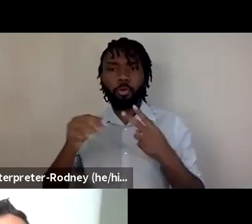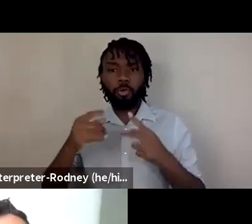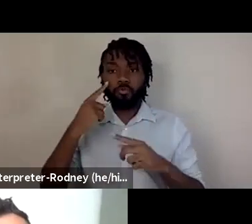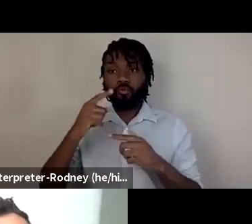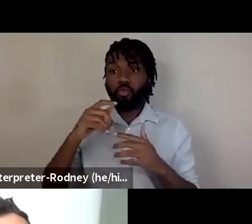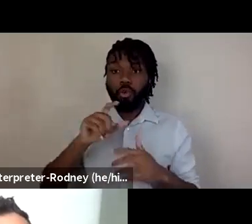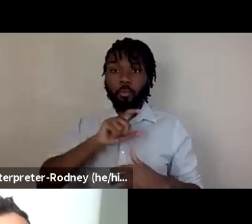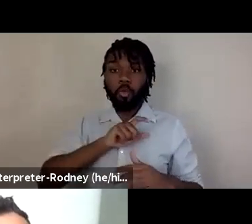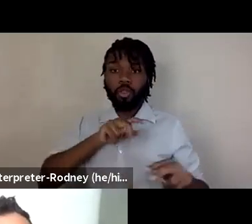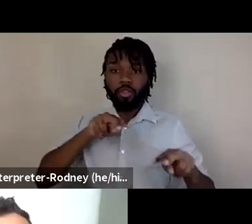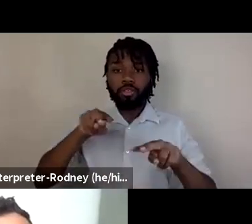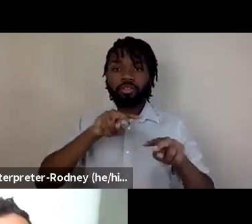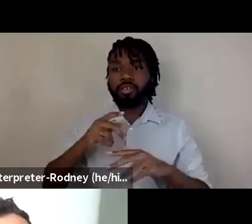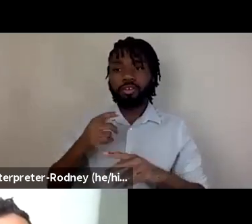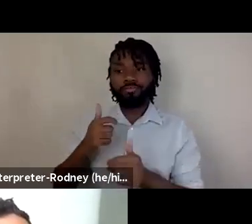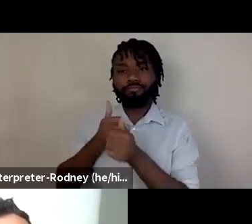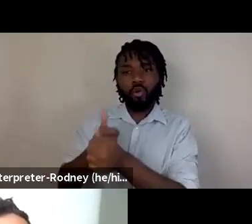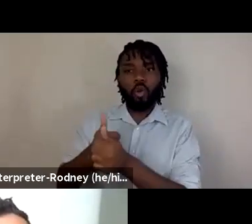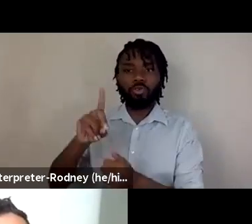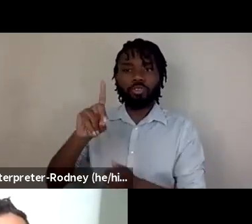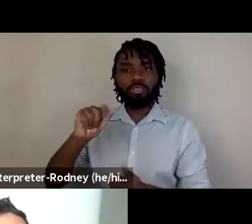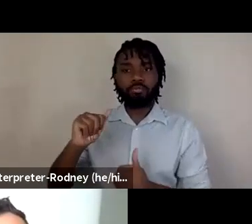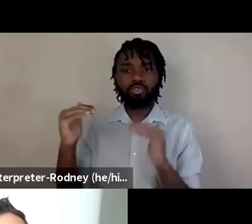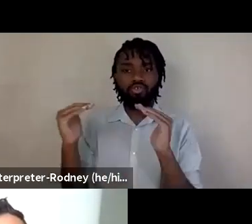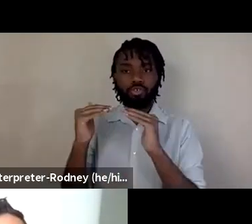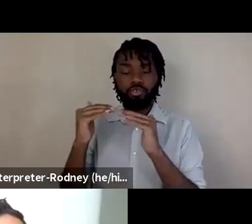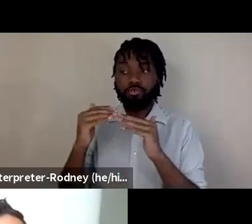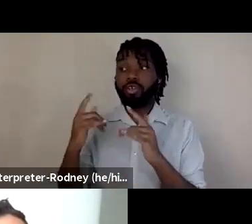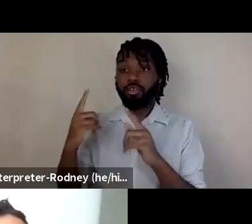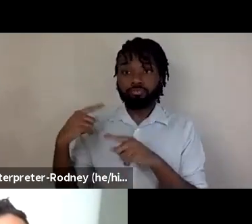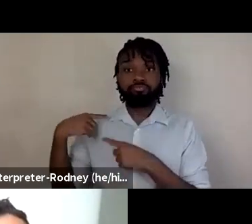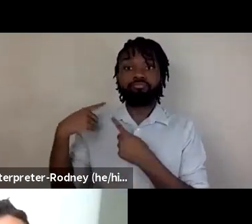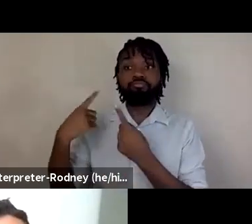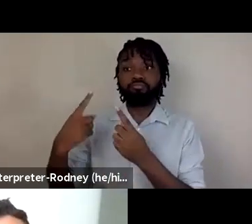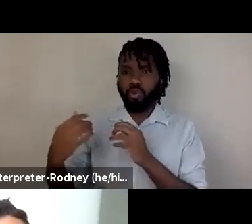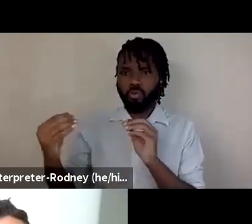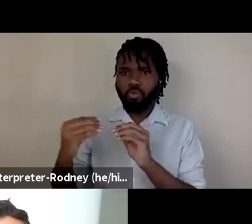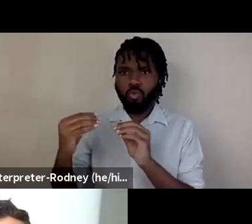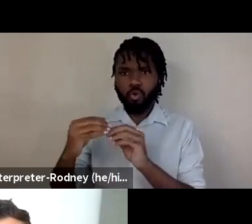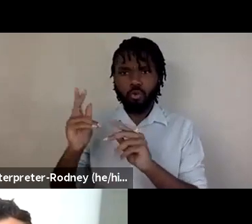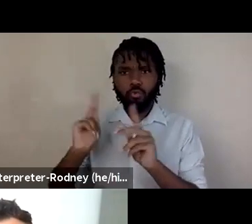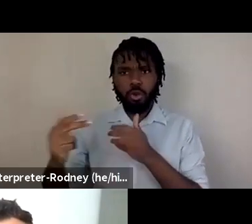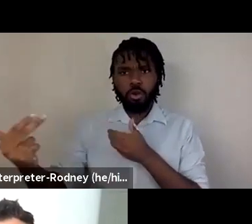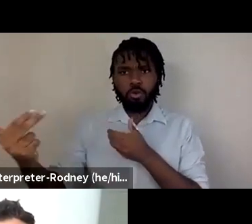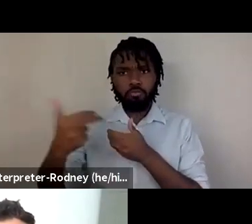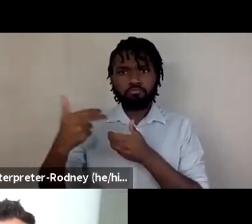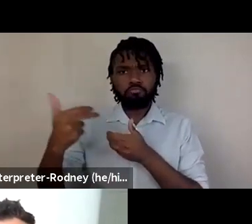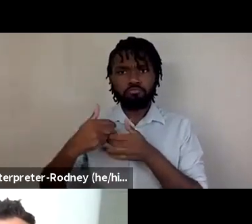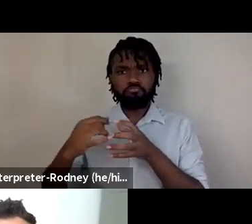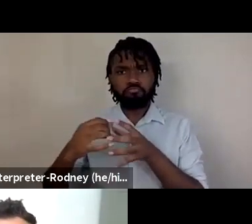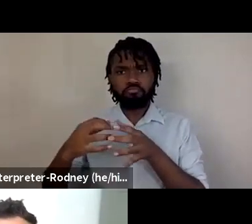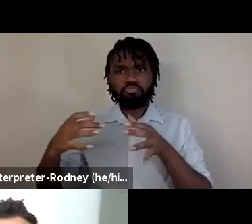Over time, more people and groups have become involved, and this content was published in mid-December.